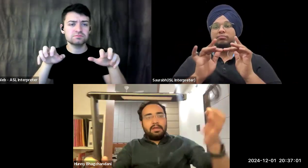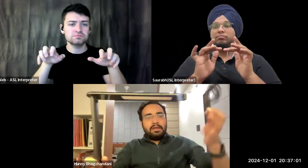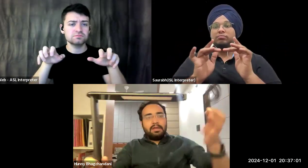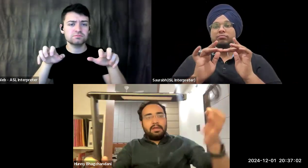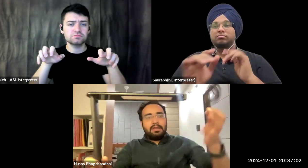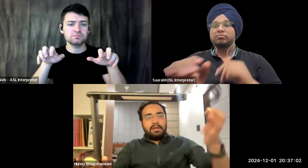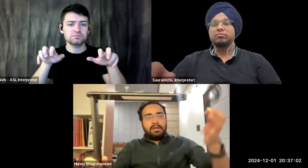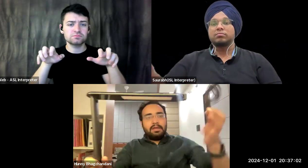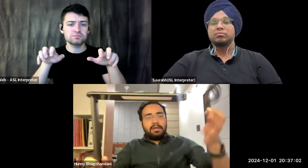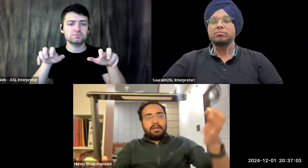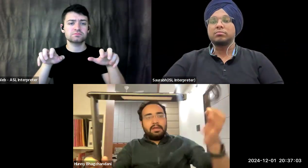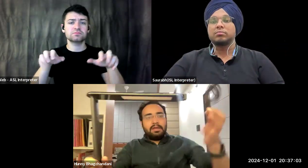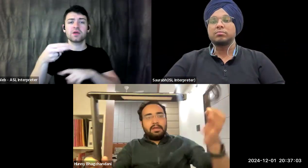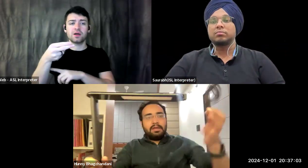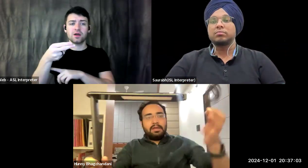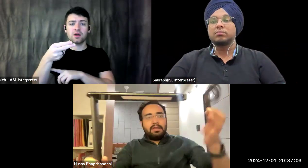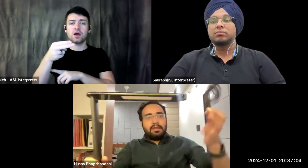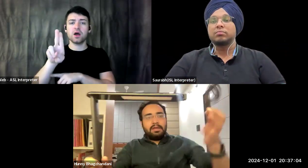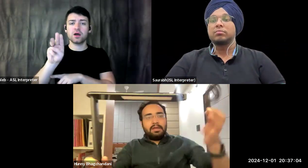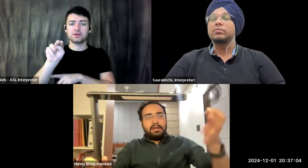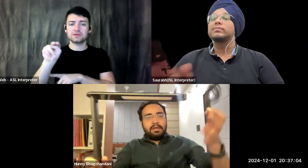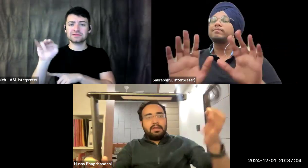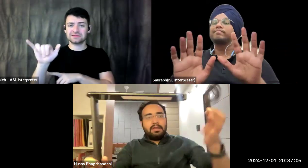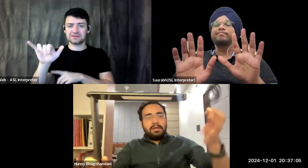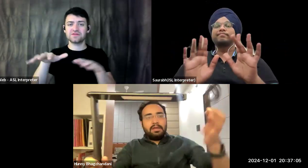Hunny is freezing. [Geri speaking] Hello, Hunny.